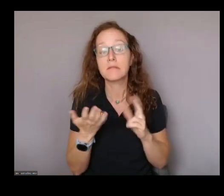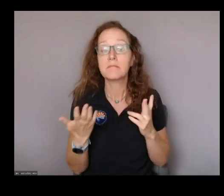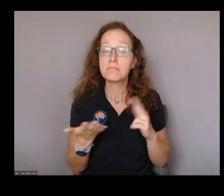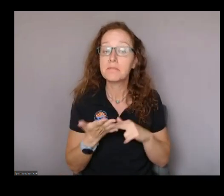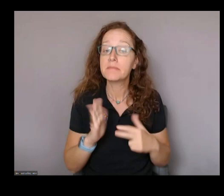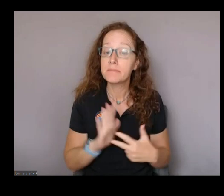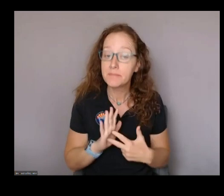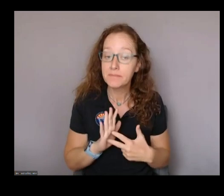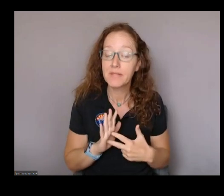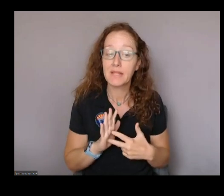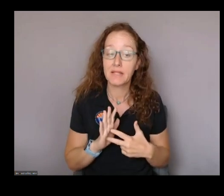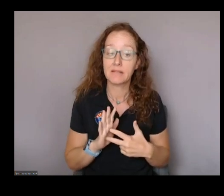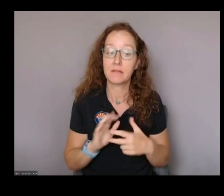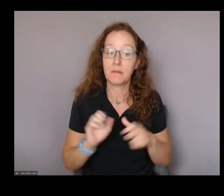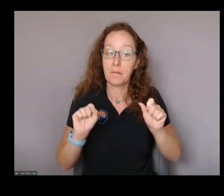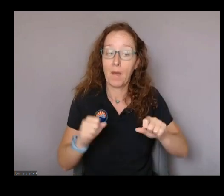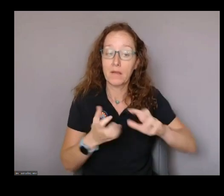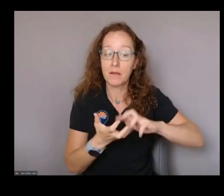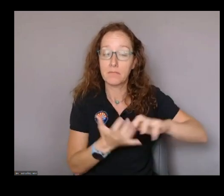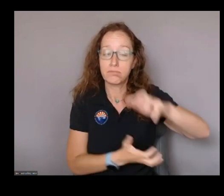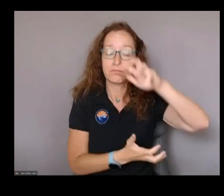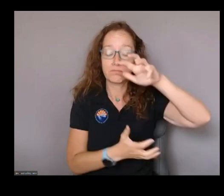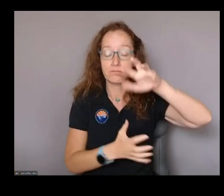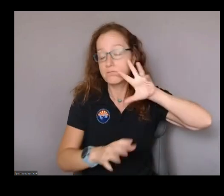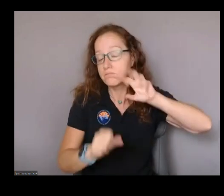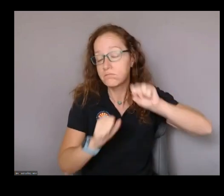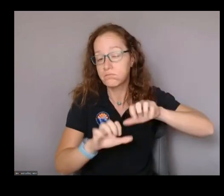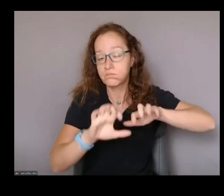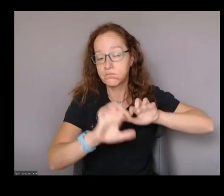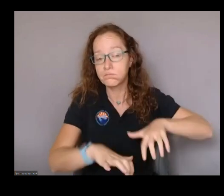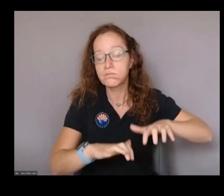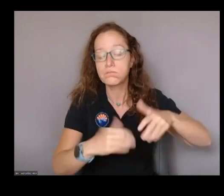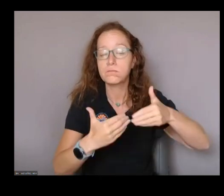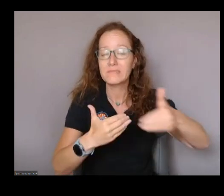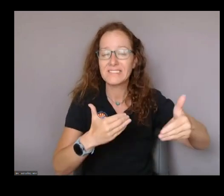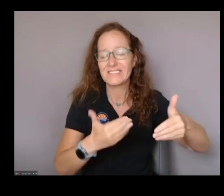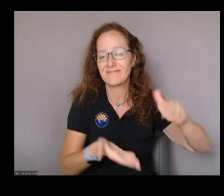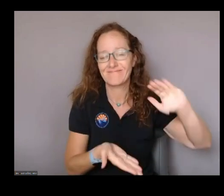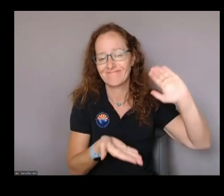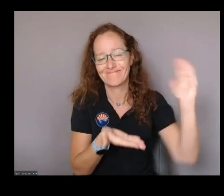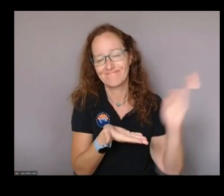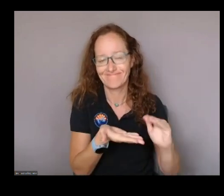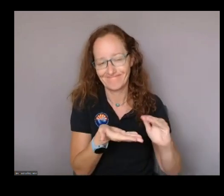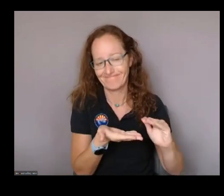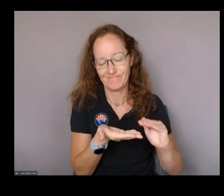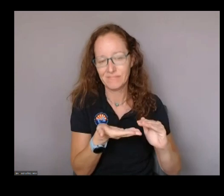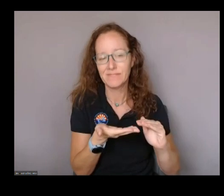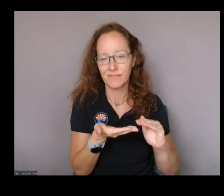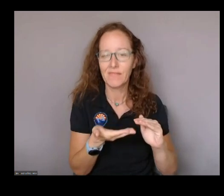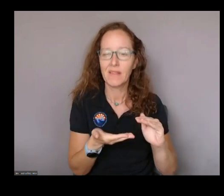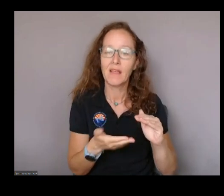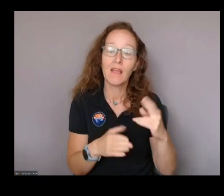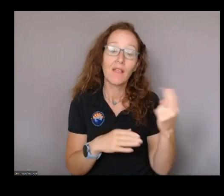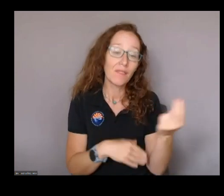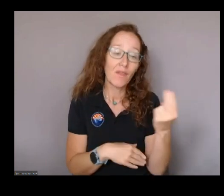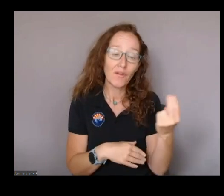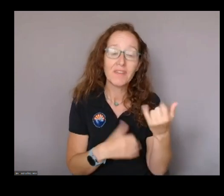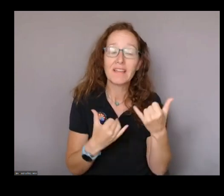chances over the next couple of days. There'll still be some isolated storms on Thursday, and again on Friday. But as we're